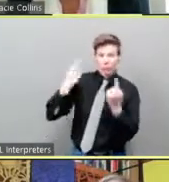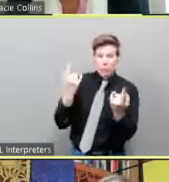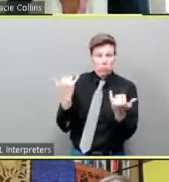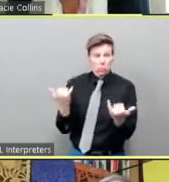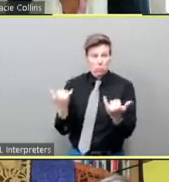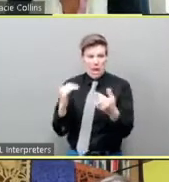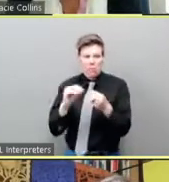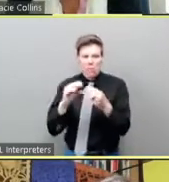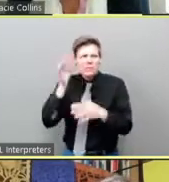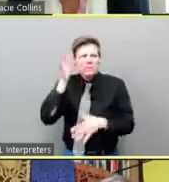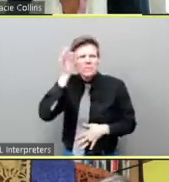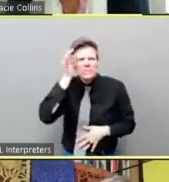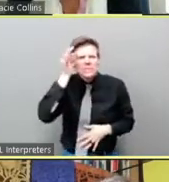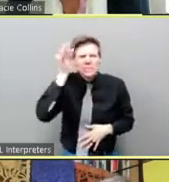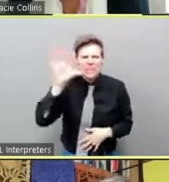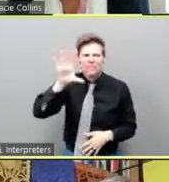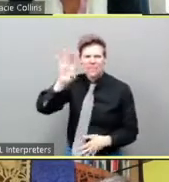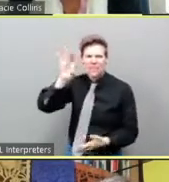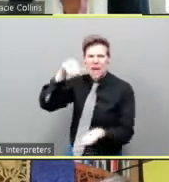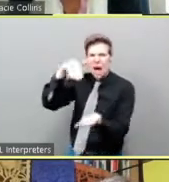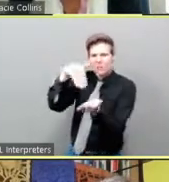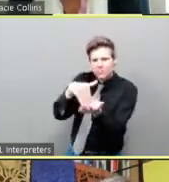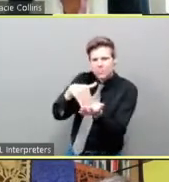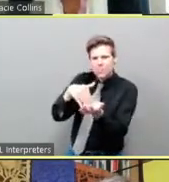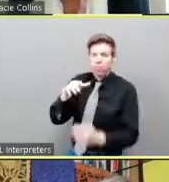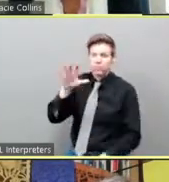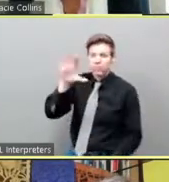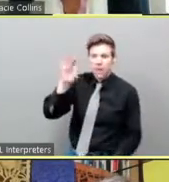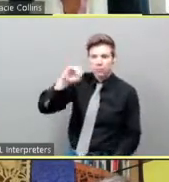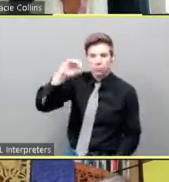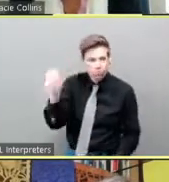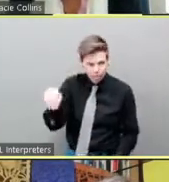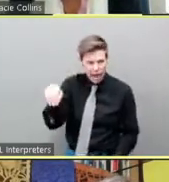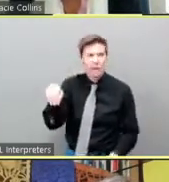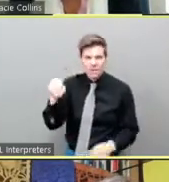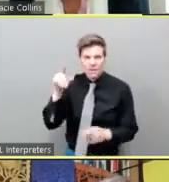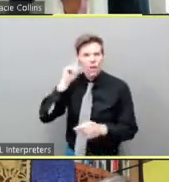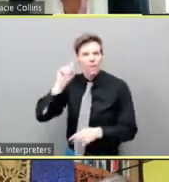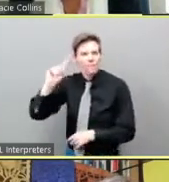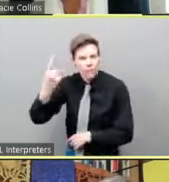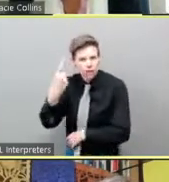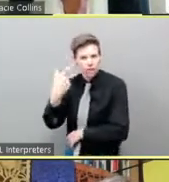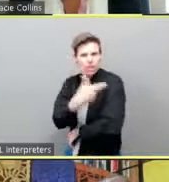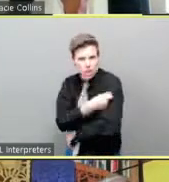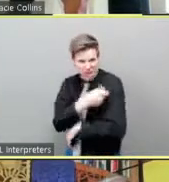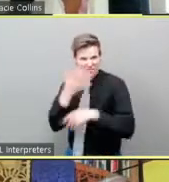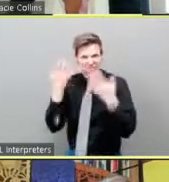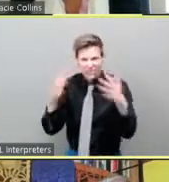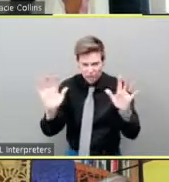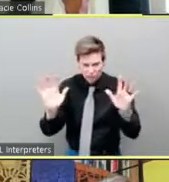Mexicans have received at least a first shot and 45.4 of new Mexicans are fully